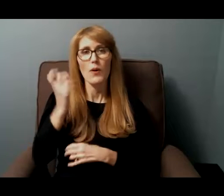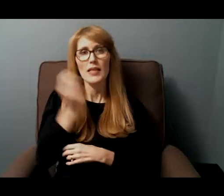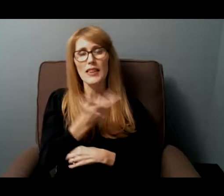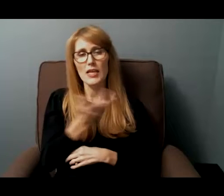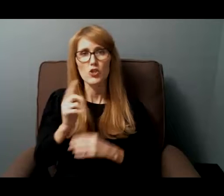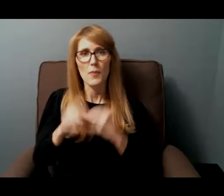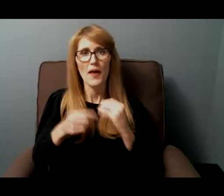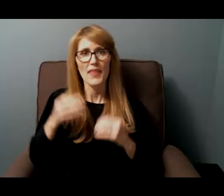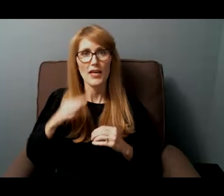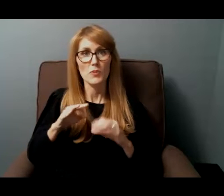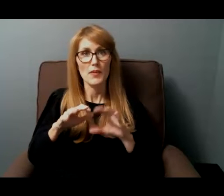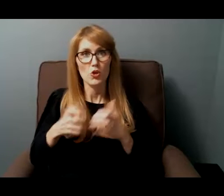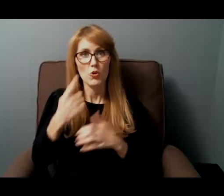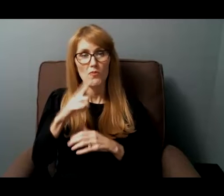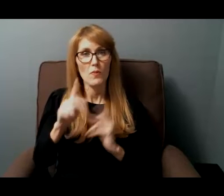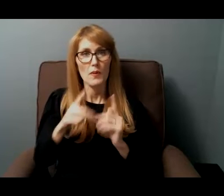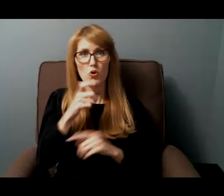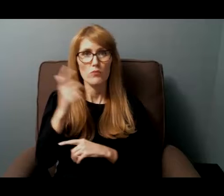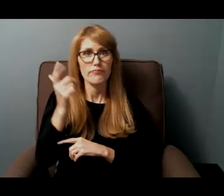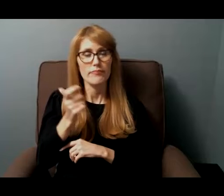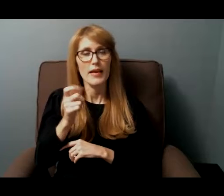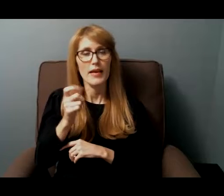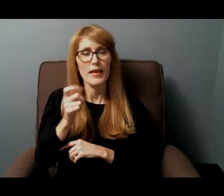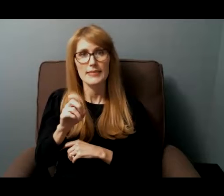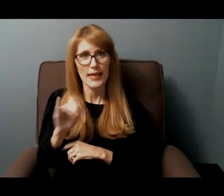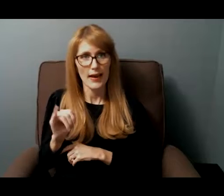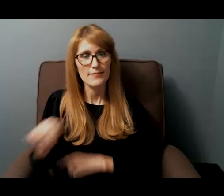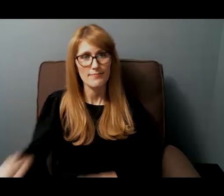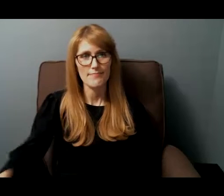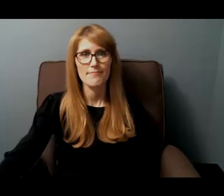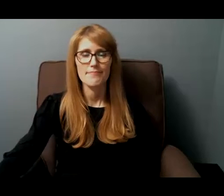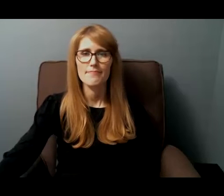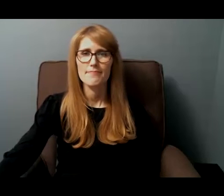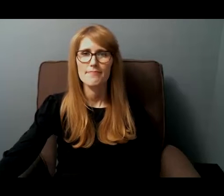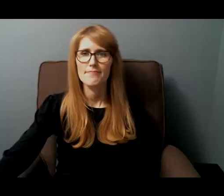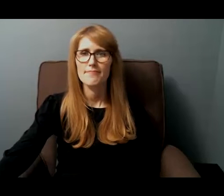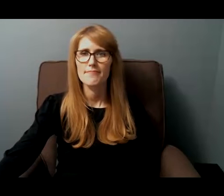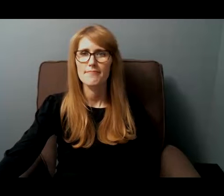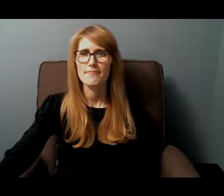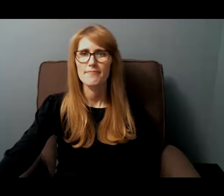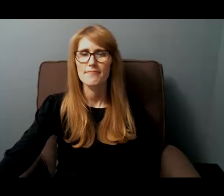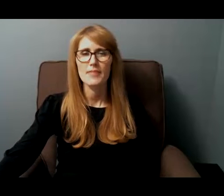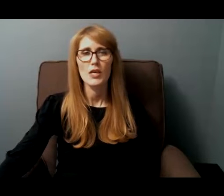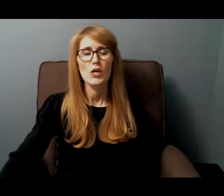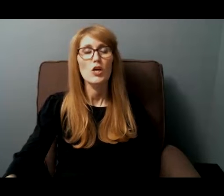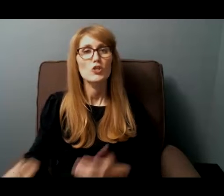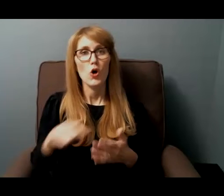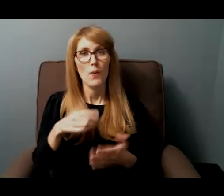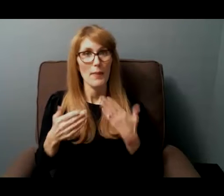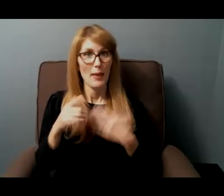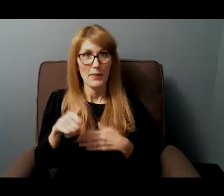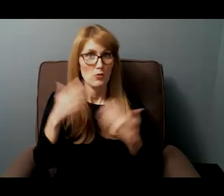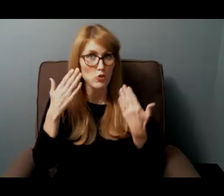SSDI. So what you might not know, but if you don't now you do know, if you receive Social Security